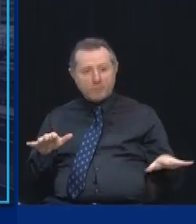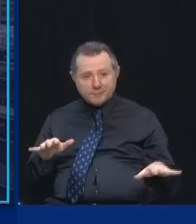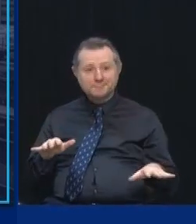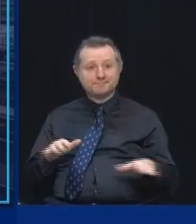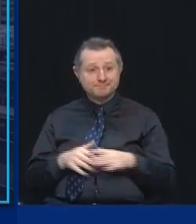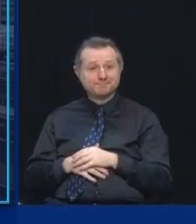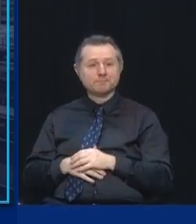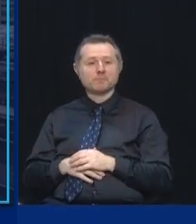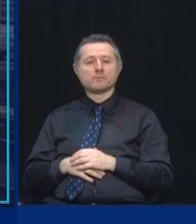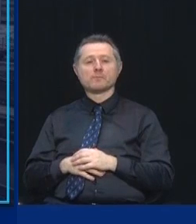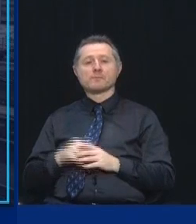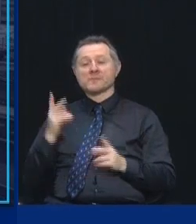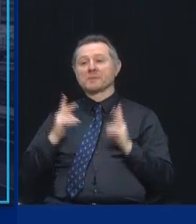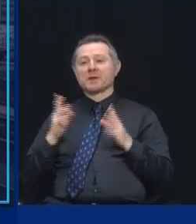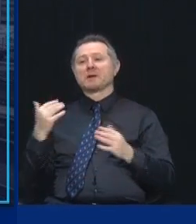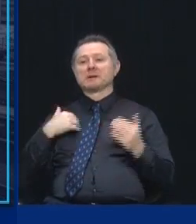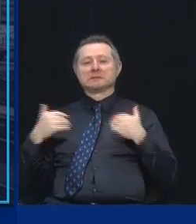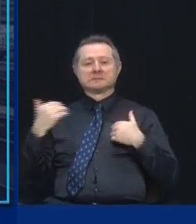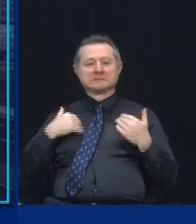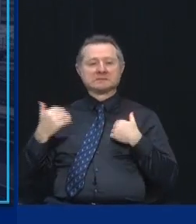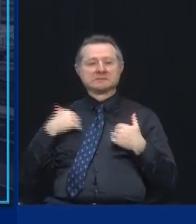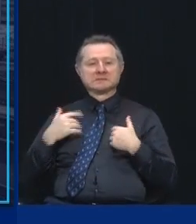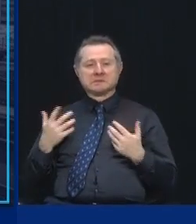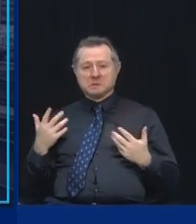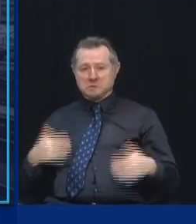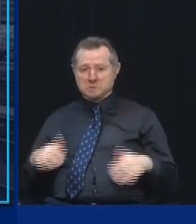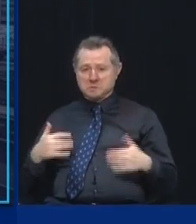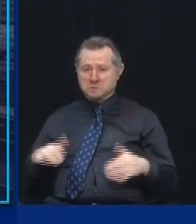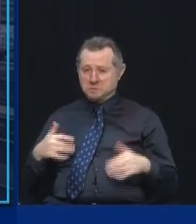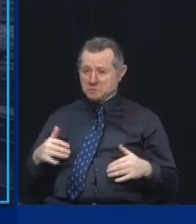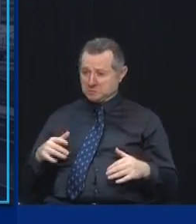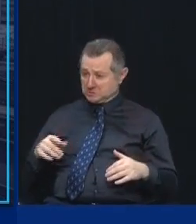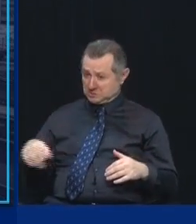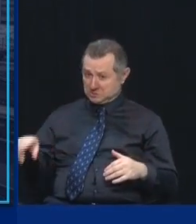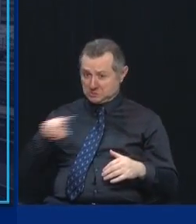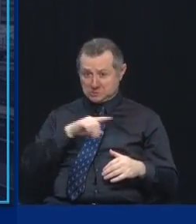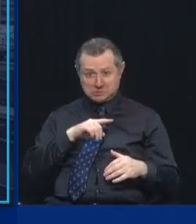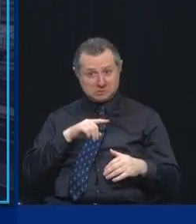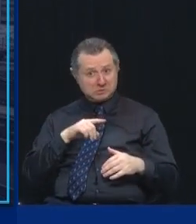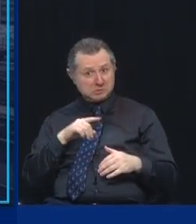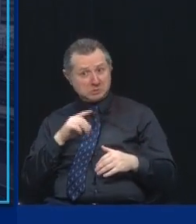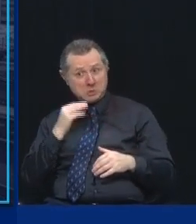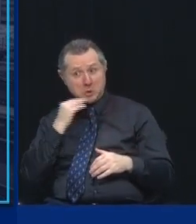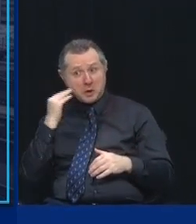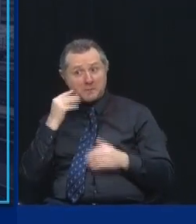THE TRAINS ARE CLEANER THAN THEY HAVE EVER BEEN.